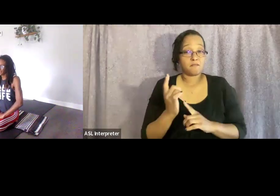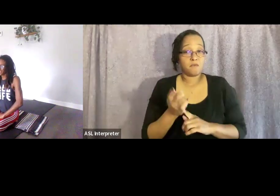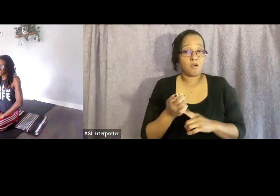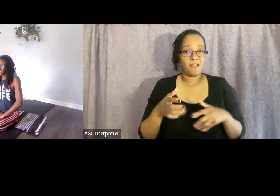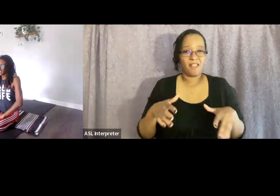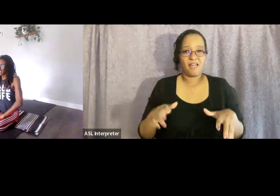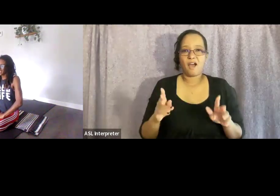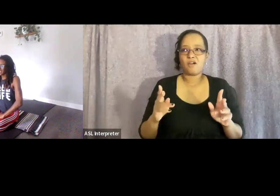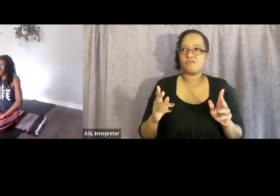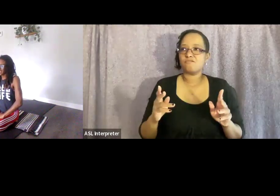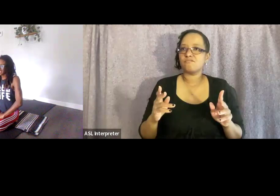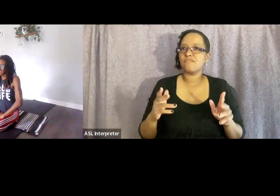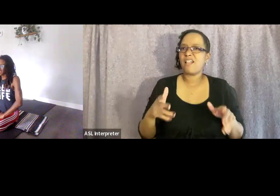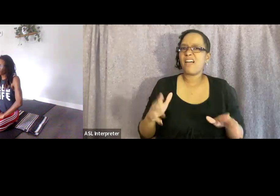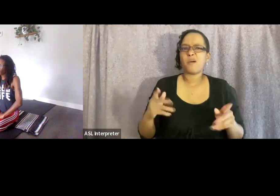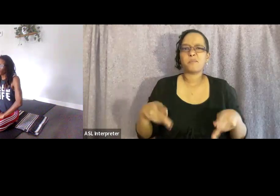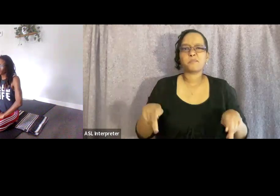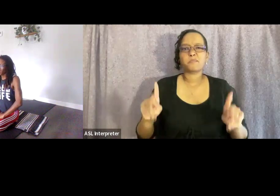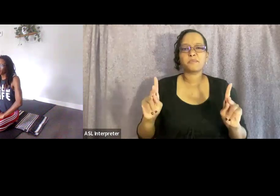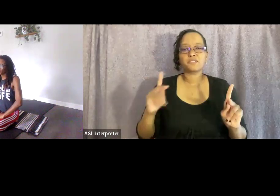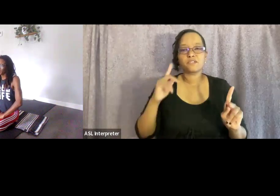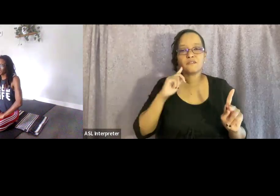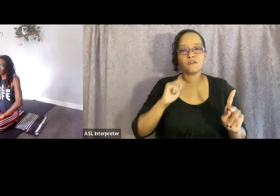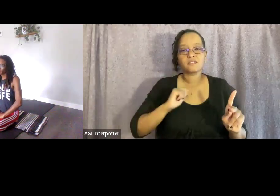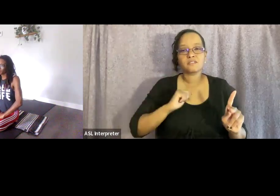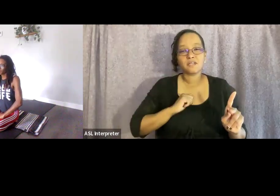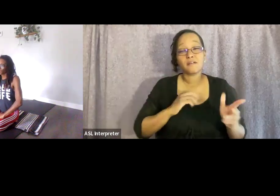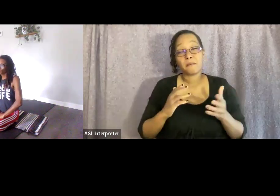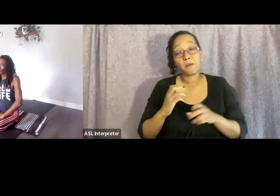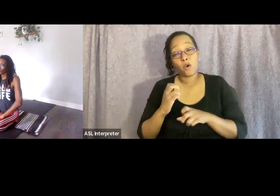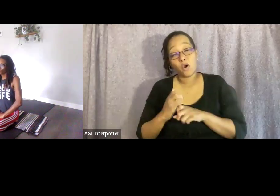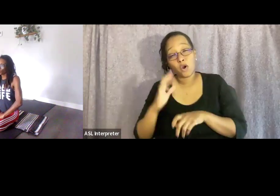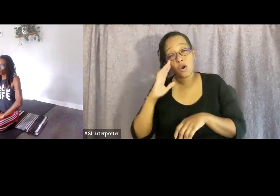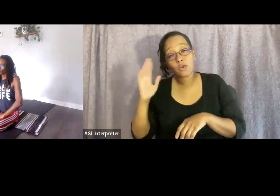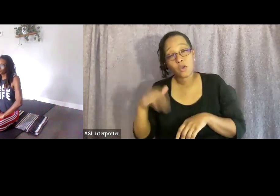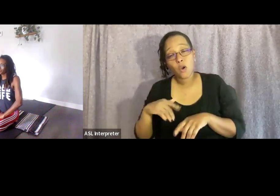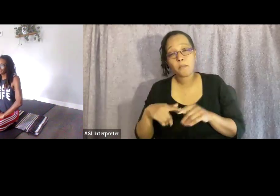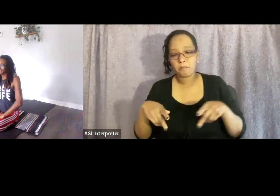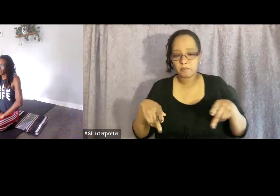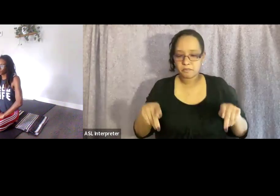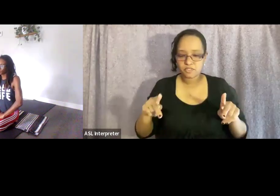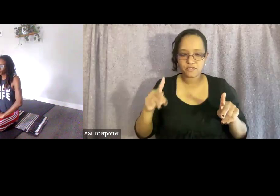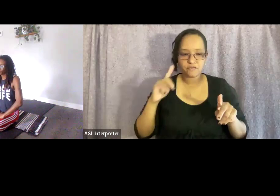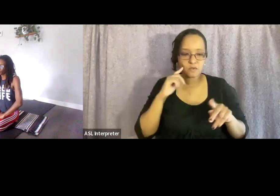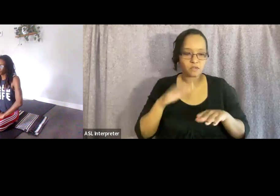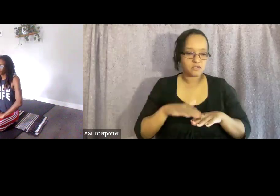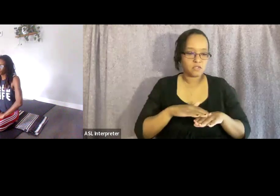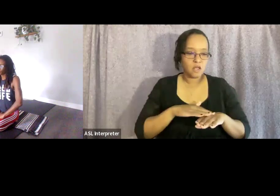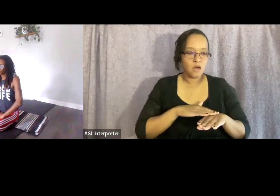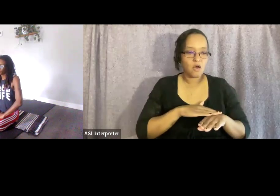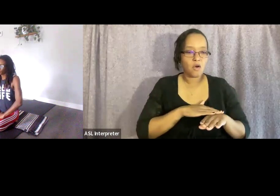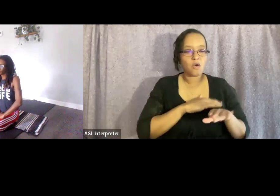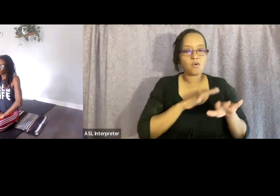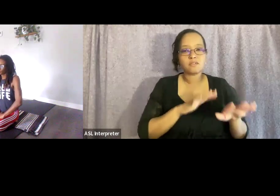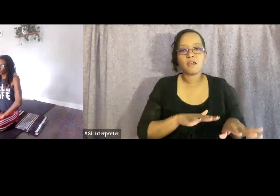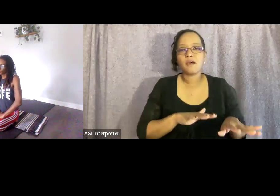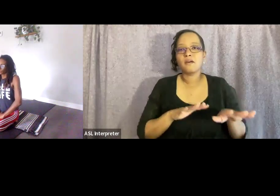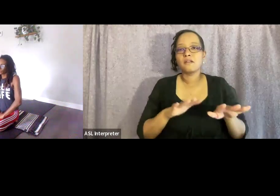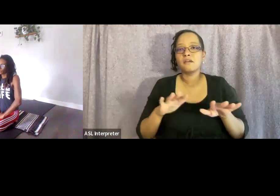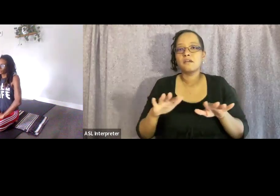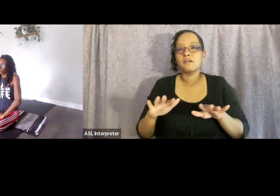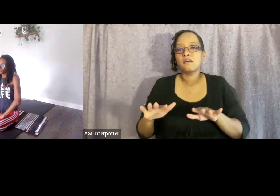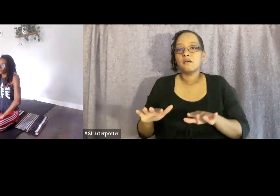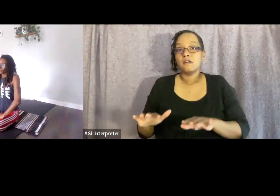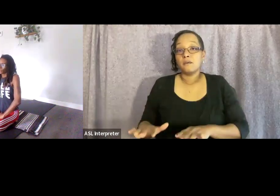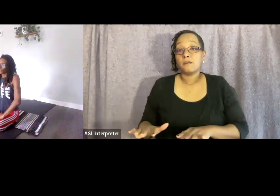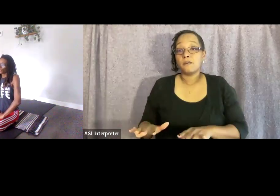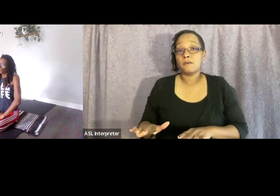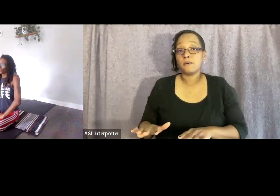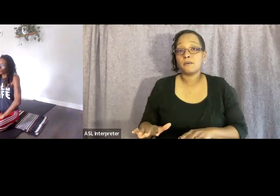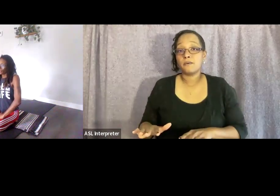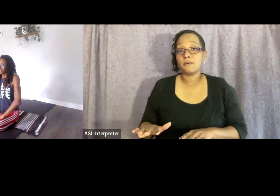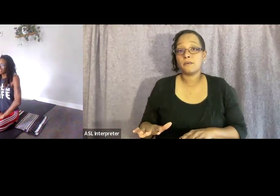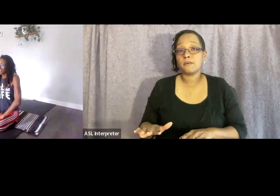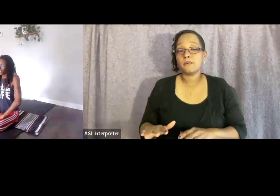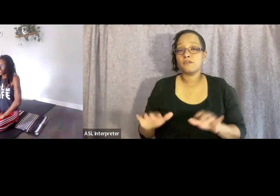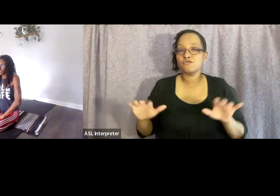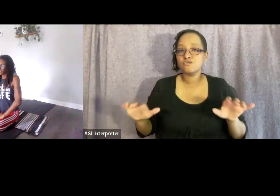as hard as that may be, to slow down, to do nothing.